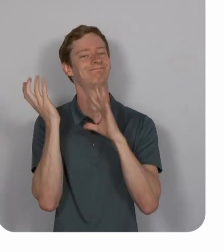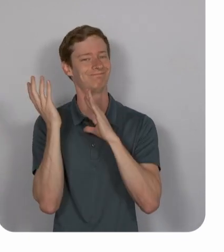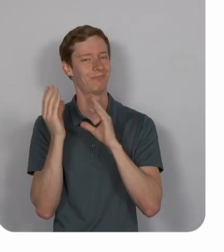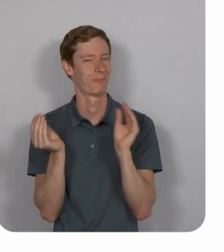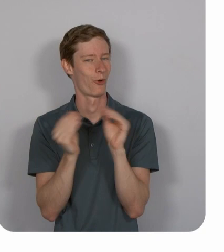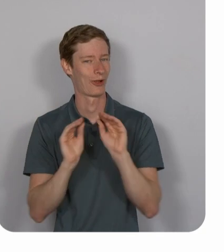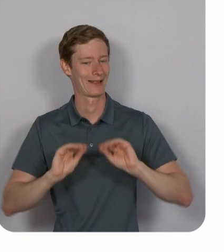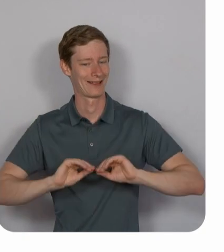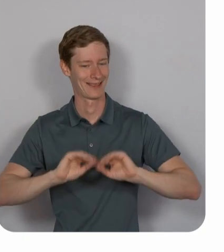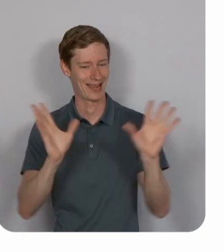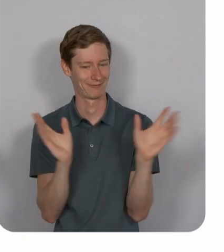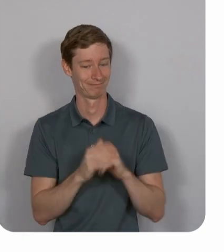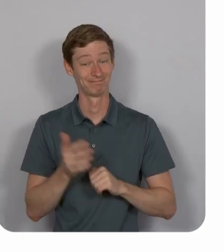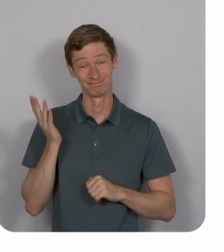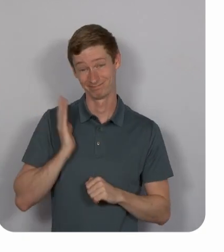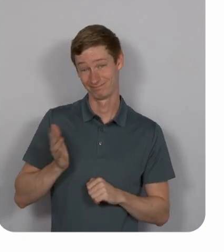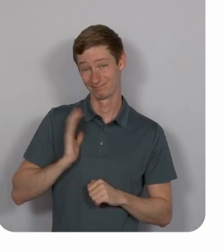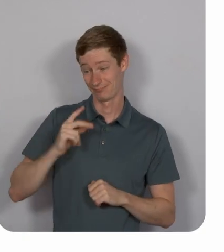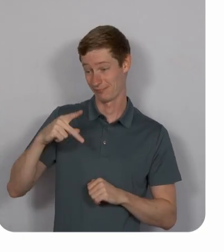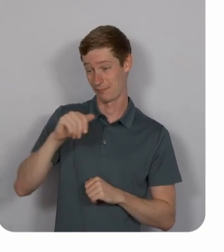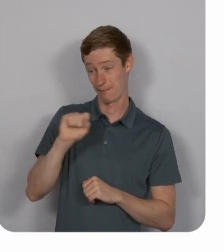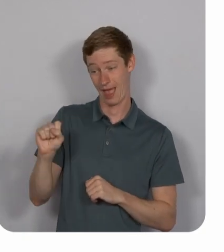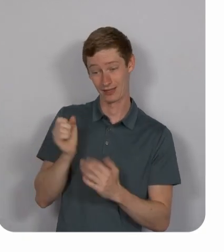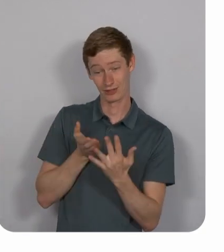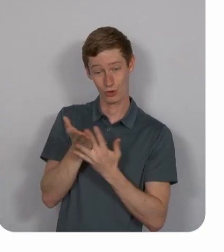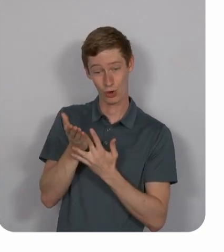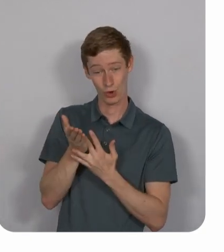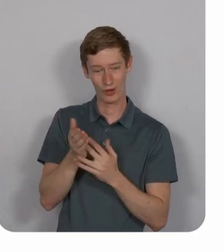over Quest 2′s black and white, 640 x 480 cameras.